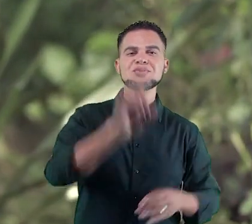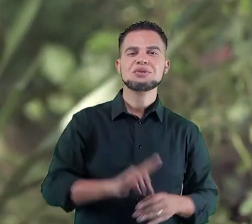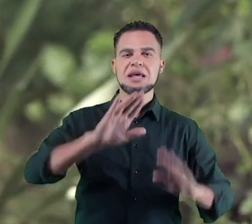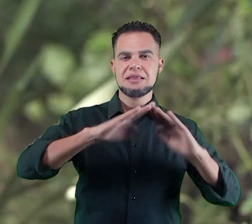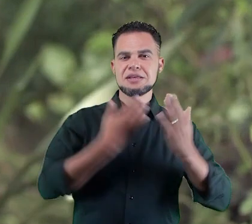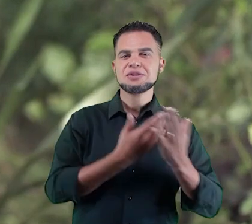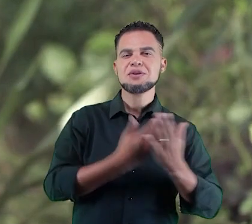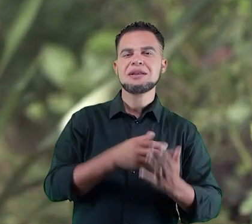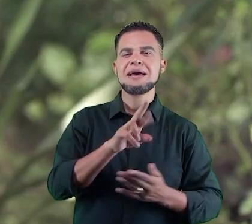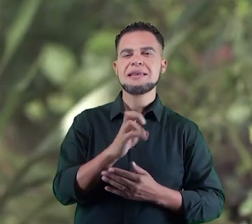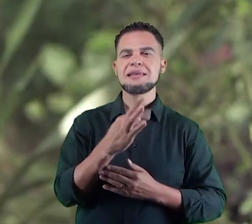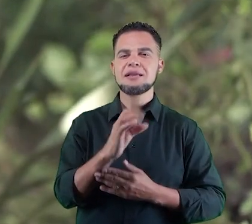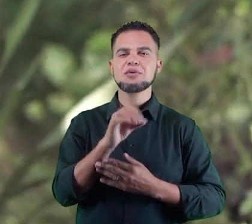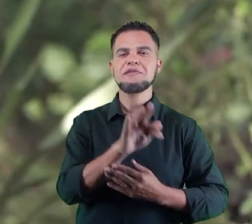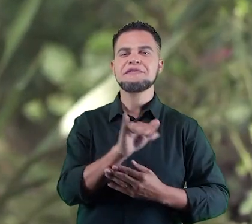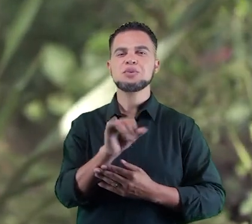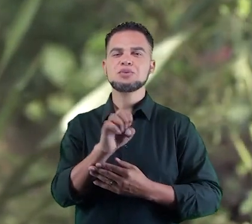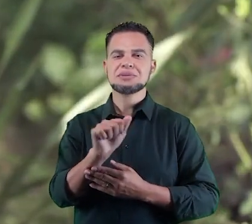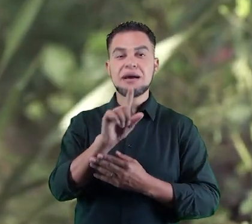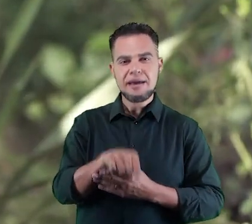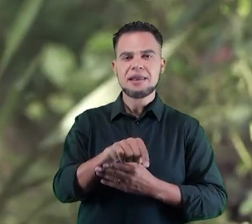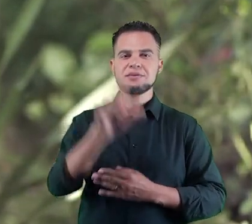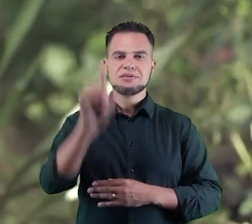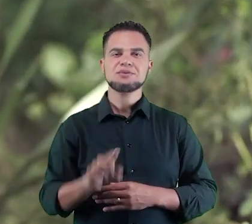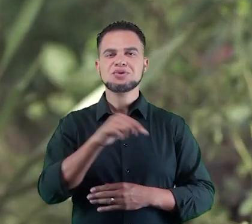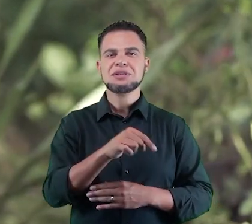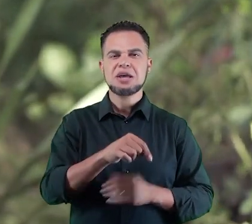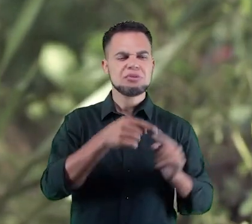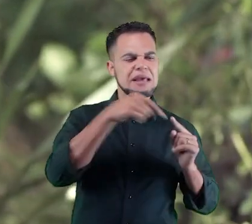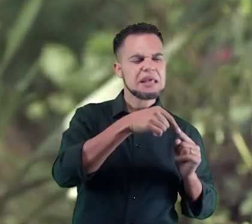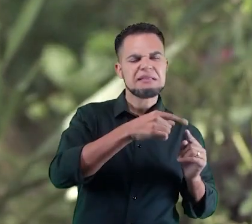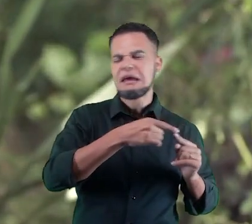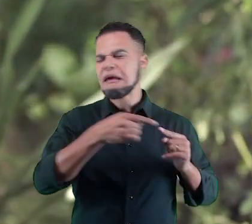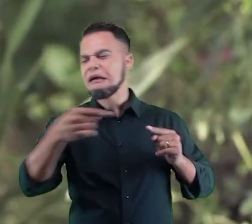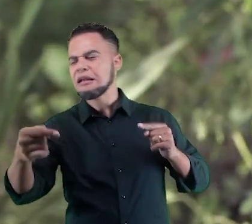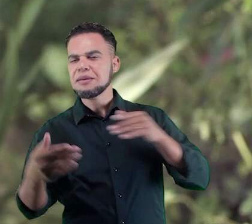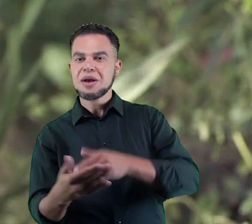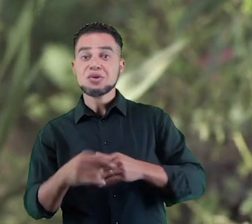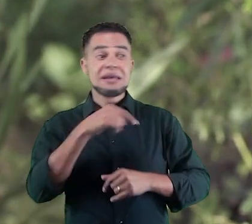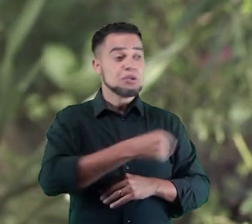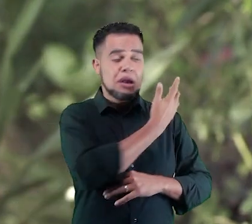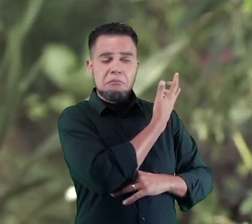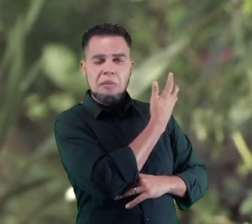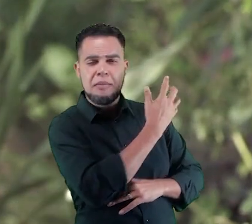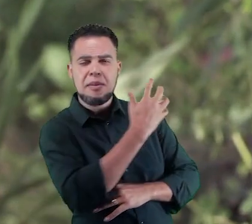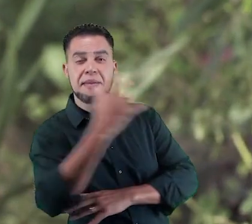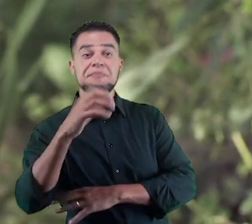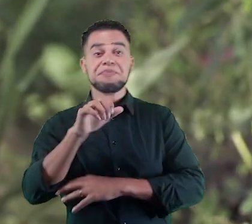the right side of the School Renato Fiúza, and it was the right side, that we still have. From up here to down there, and there was only eucaliptus eucalipto